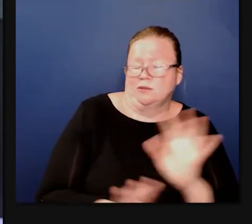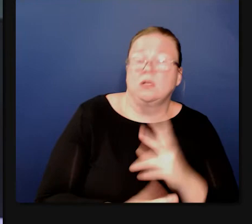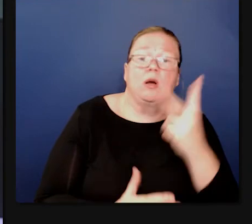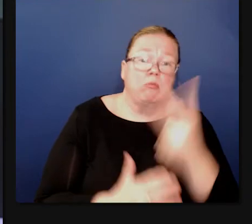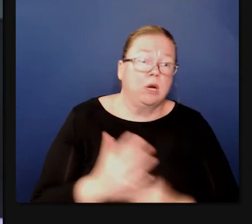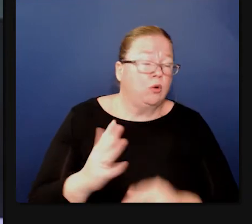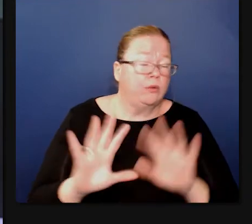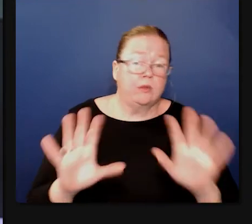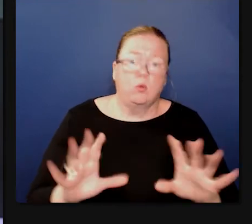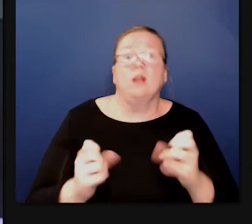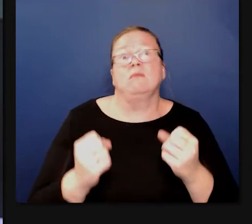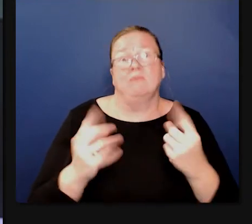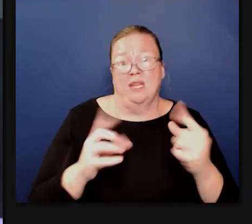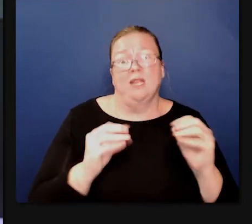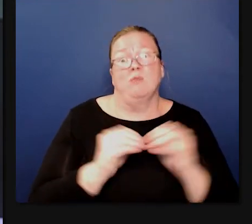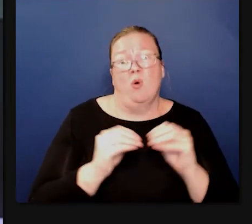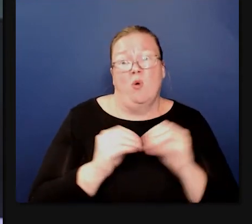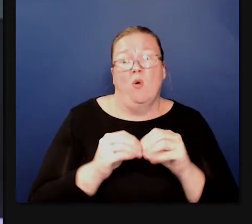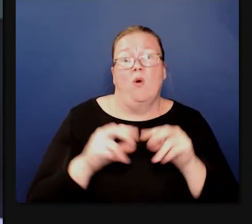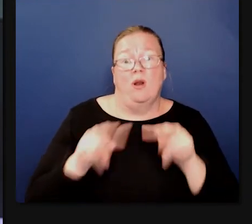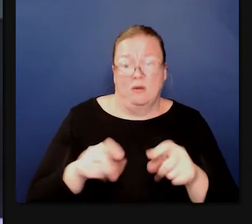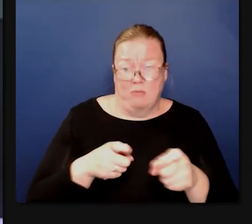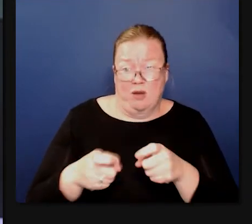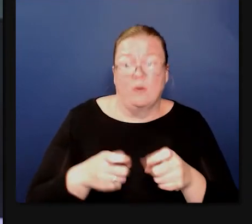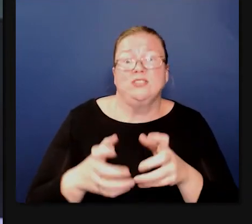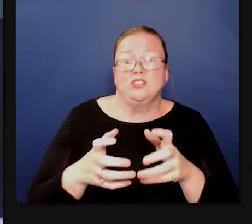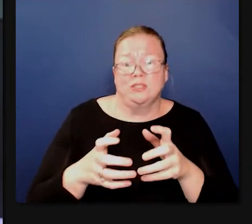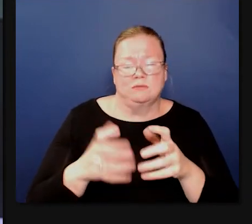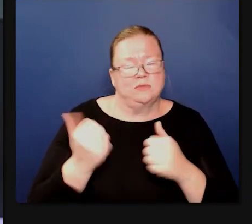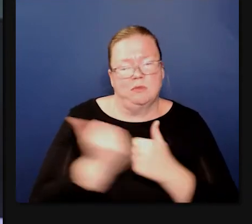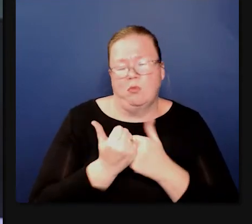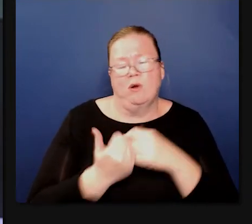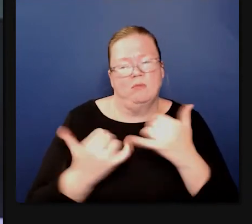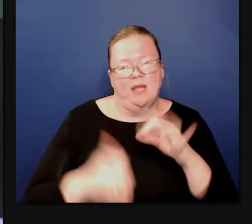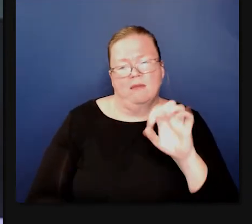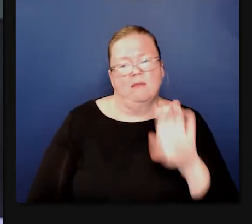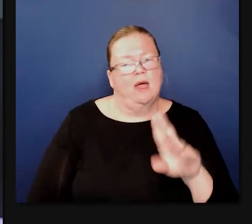Both of these and many more moderation standards are all supported with PlayFab UGC.